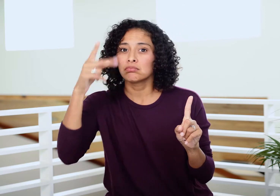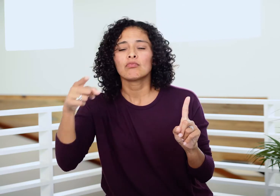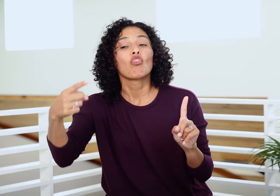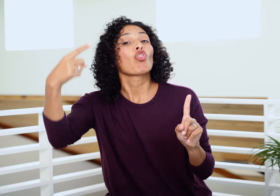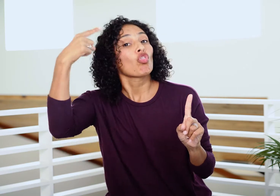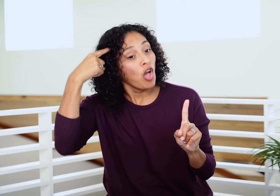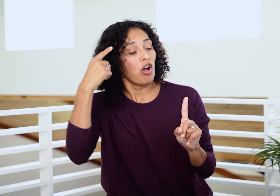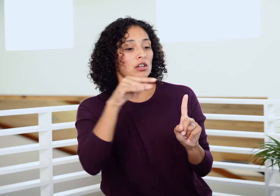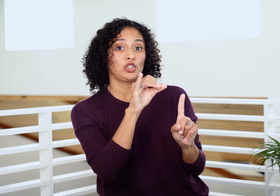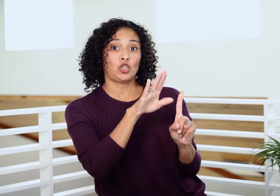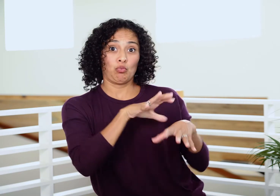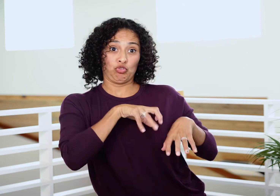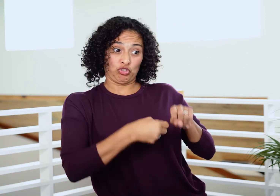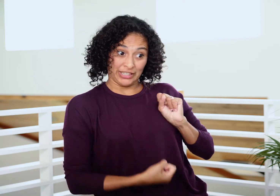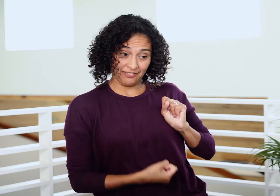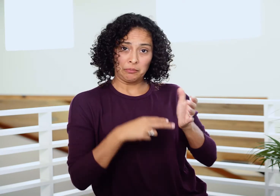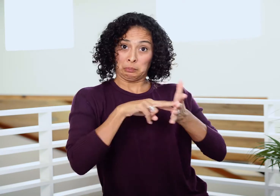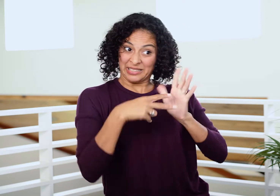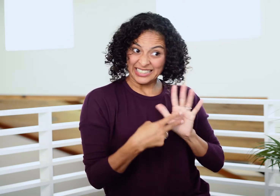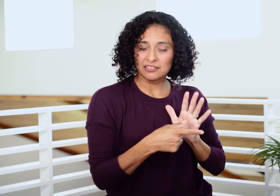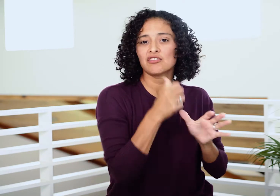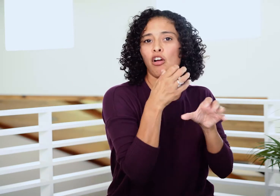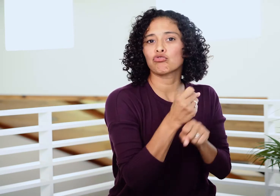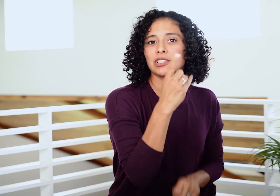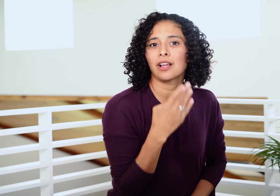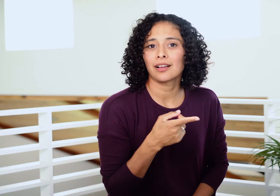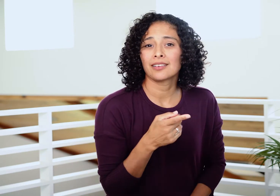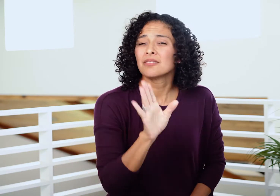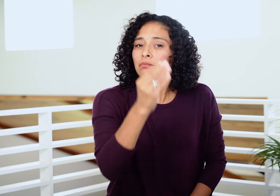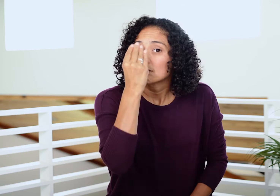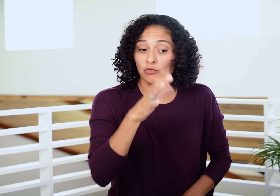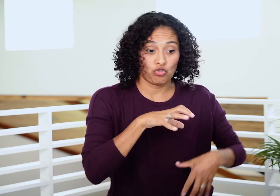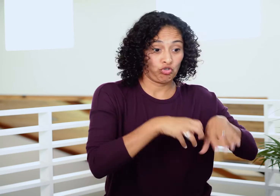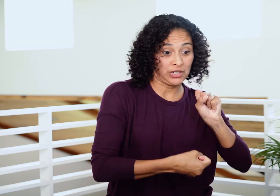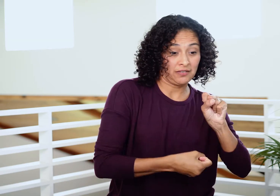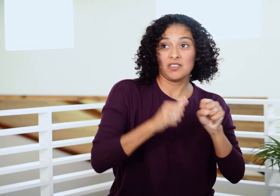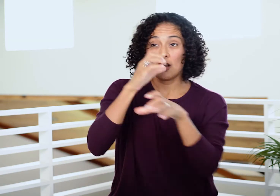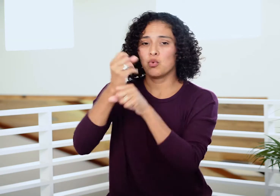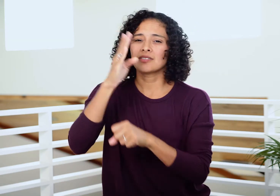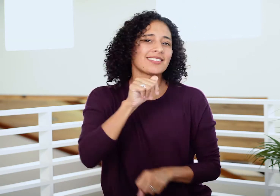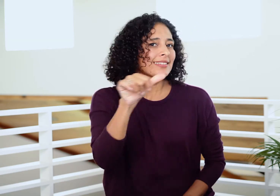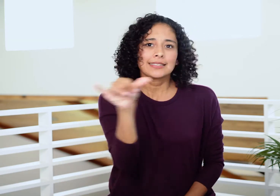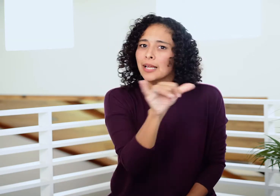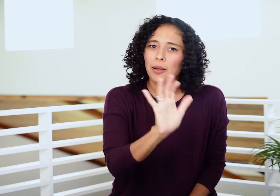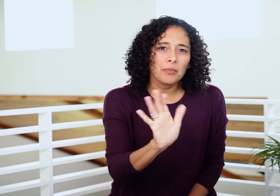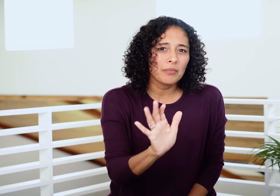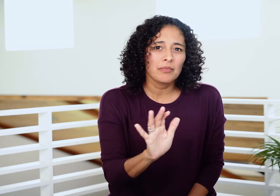He thinks Job’s grief is a sign that he doesn’t trust God. But those two things aren’t mutually exclusive.